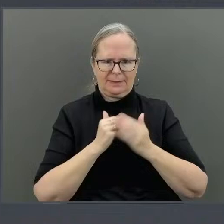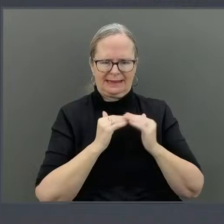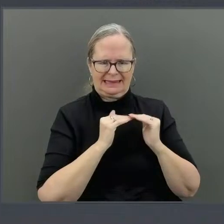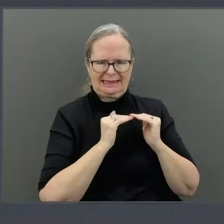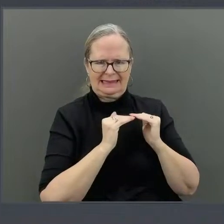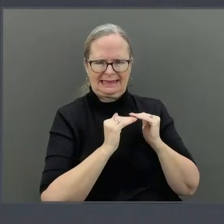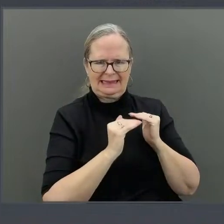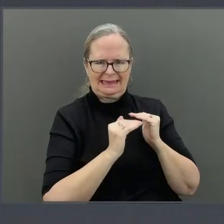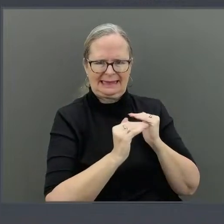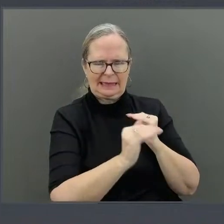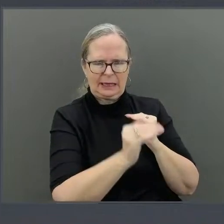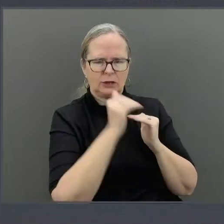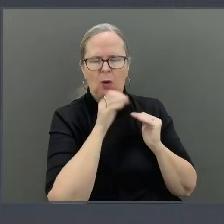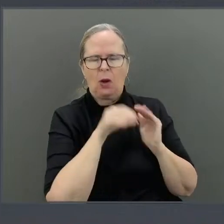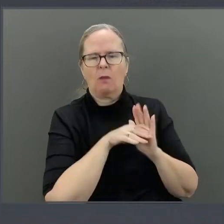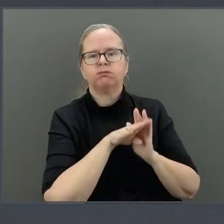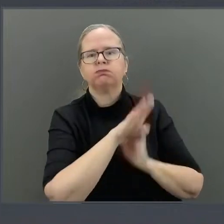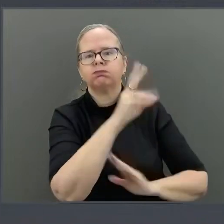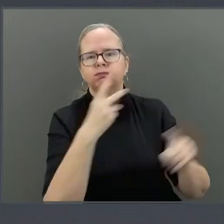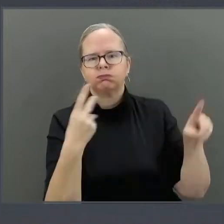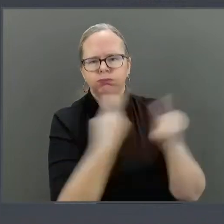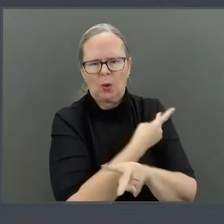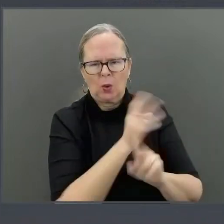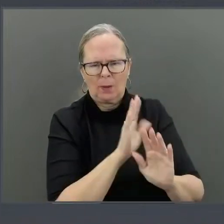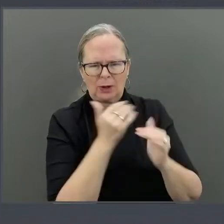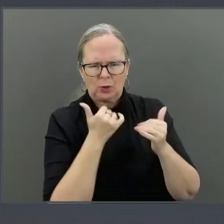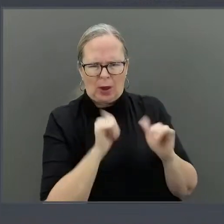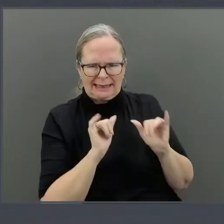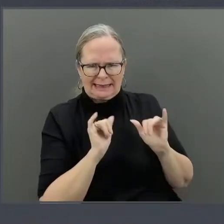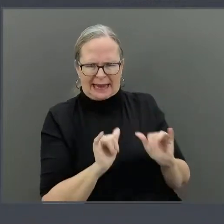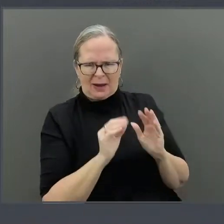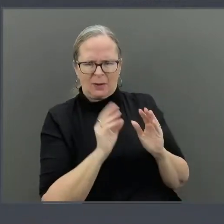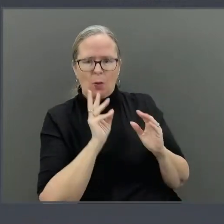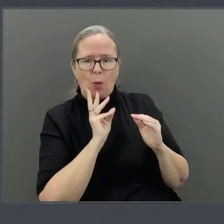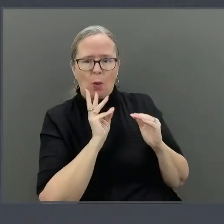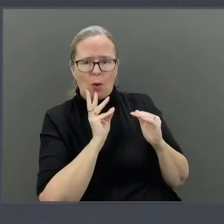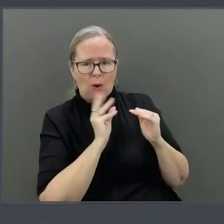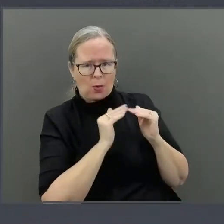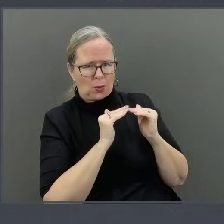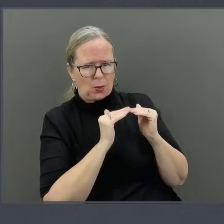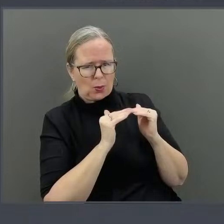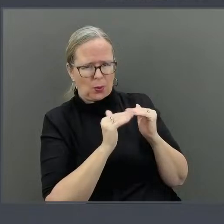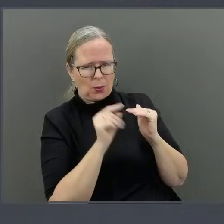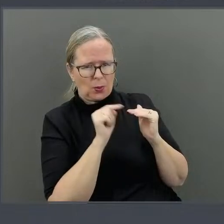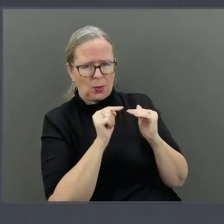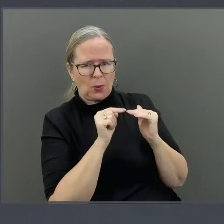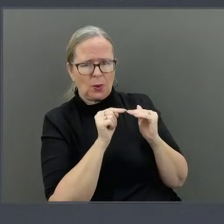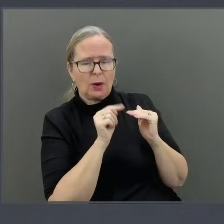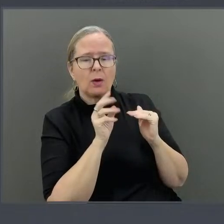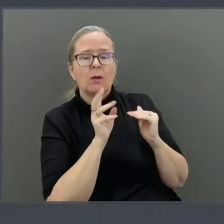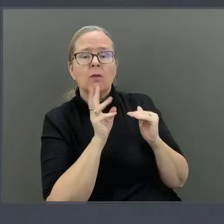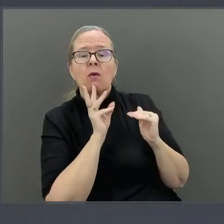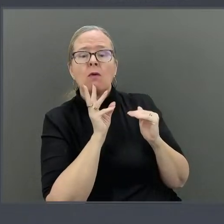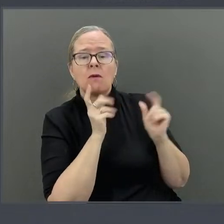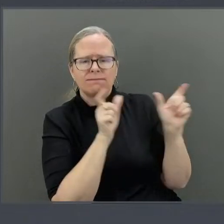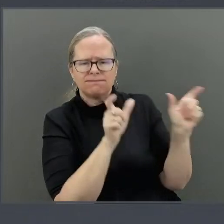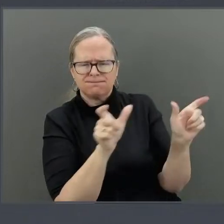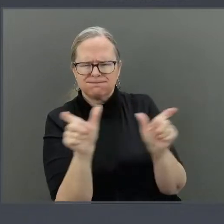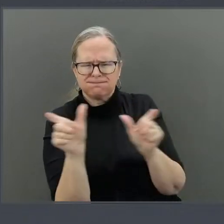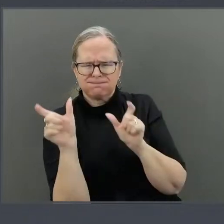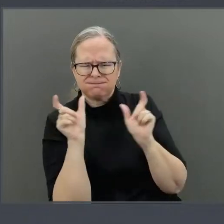that we have in place means no outdoor watering which then allows that the the the citizens that